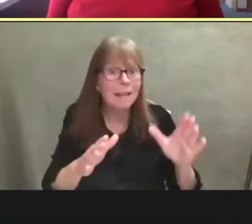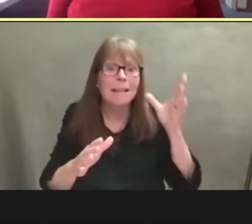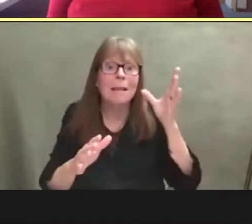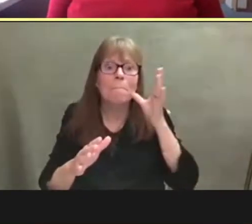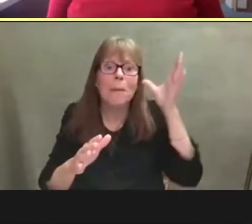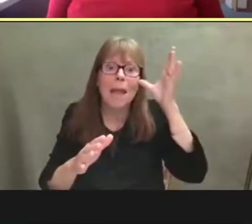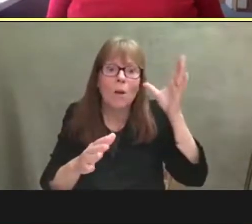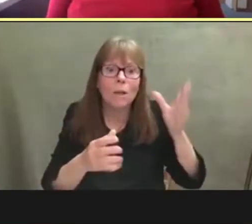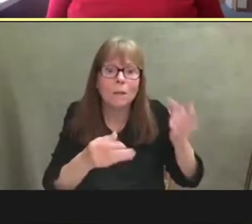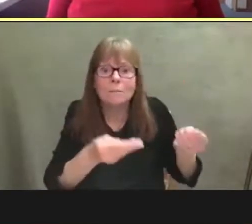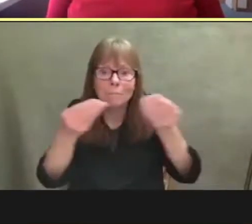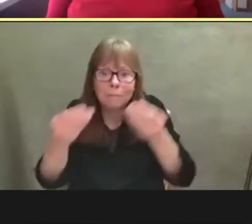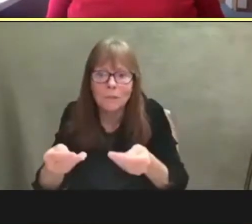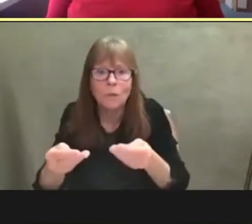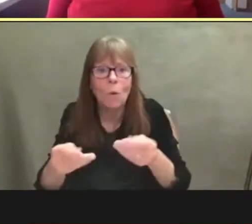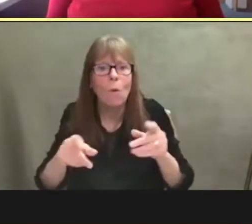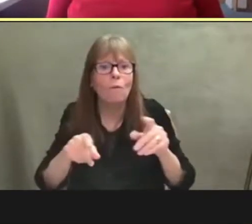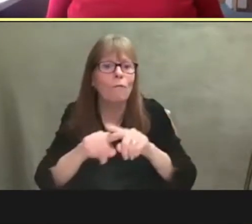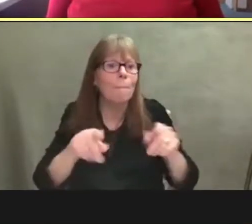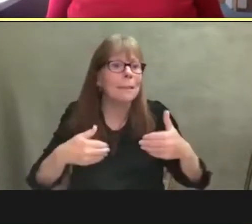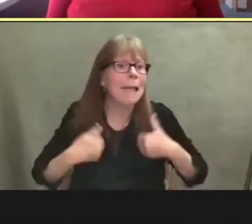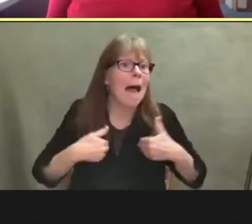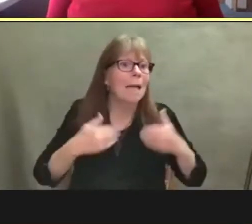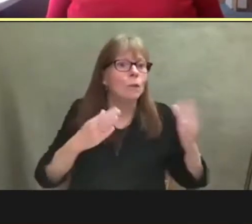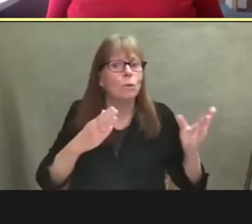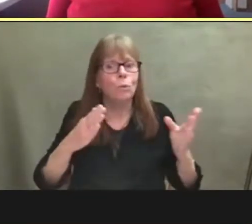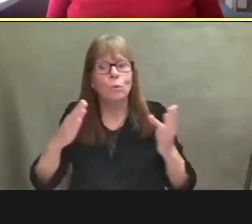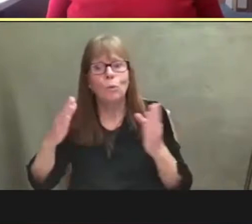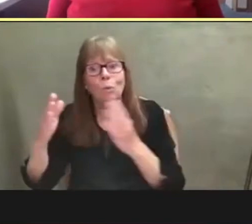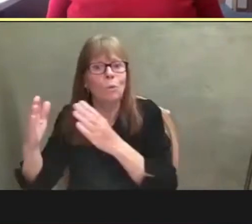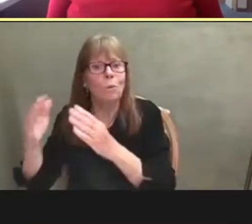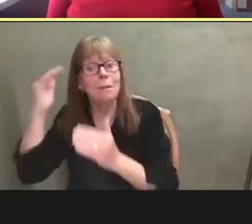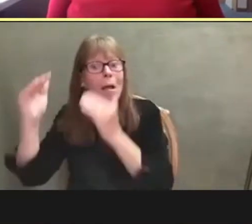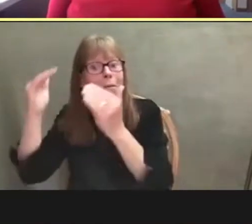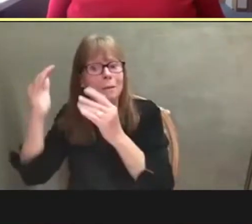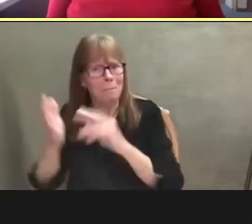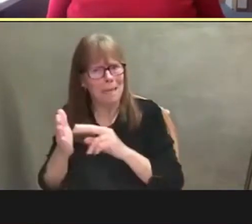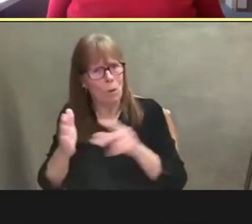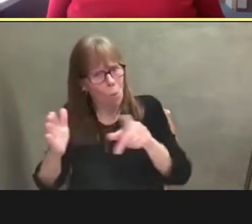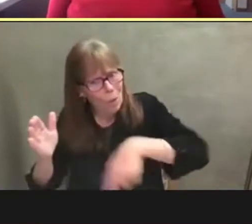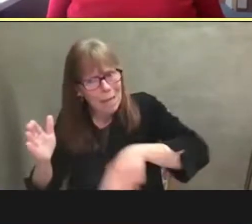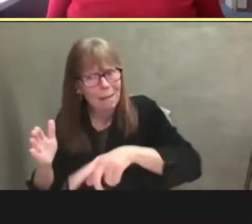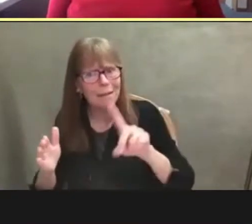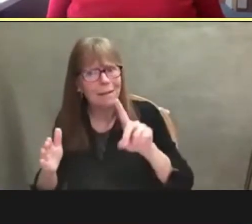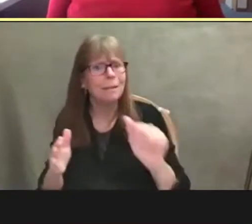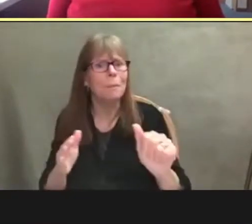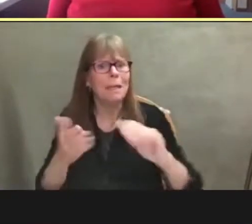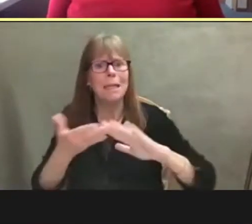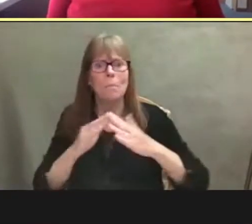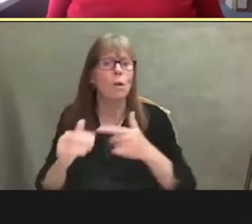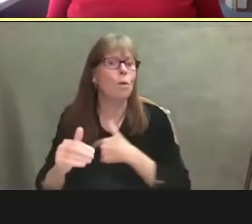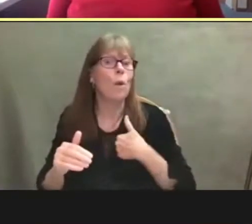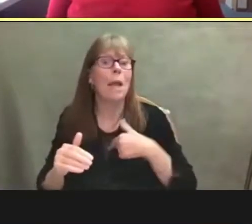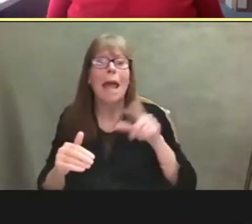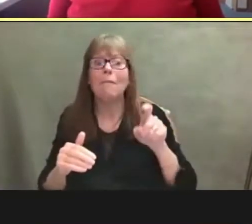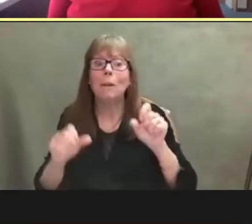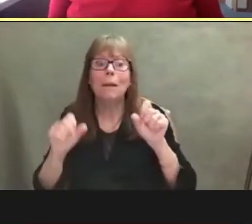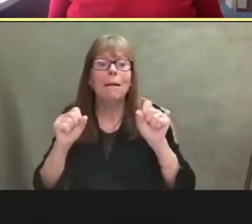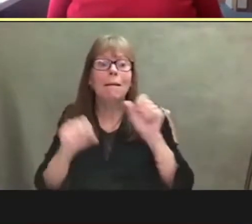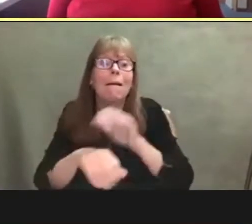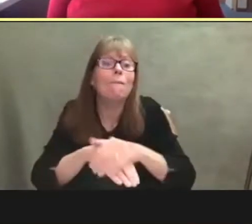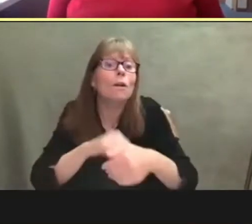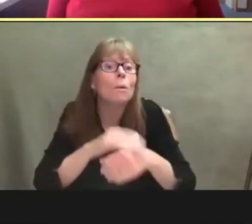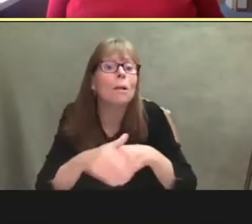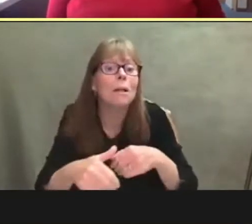So that we in the disability community are also comfortable with people with speech disabilities